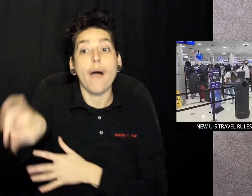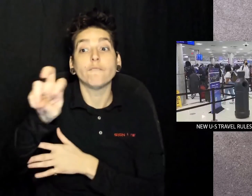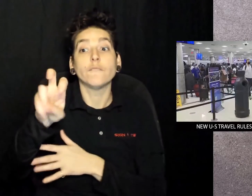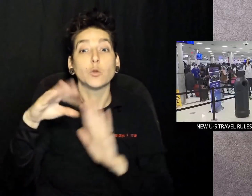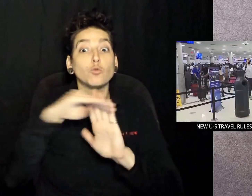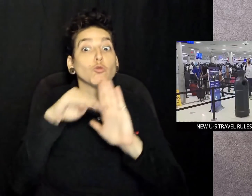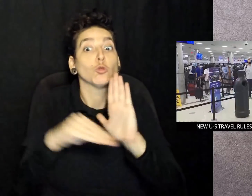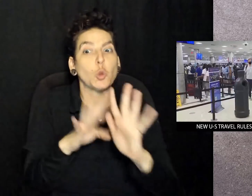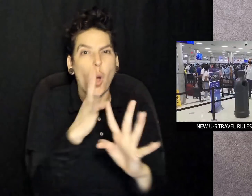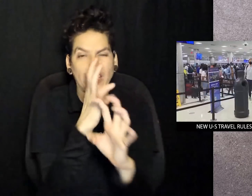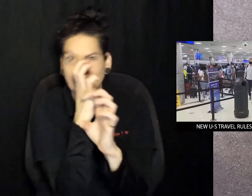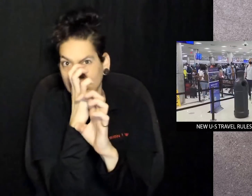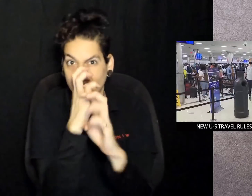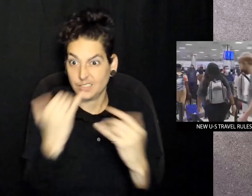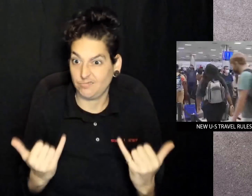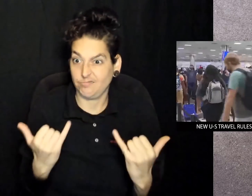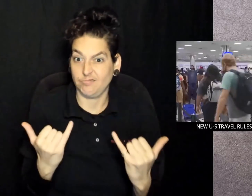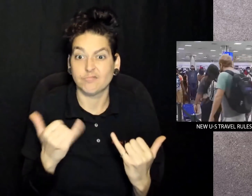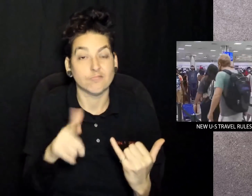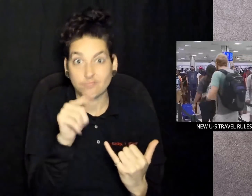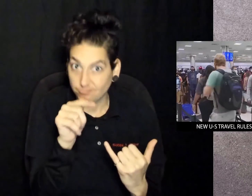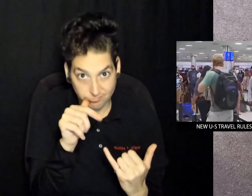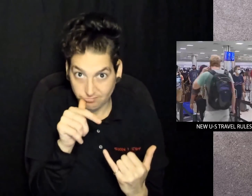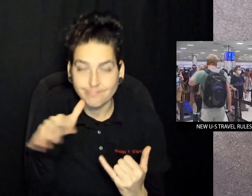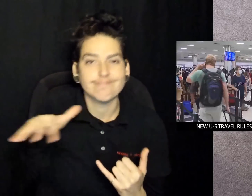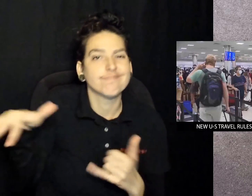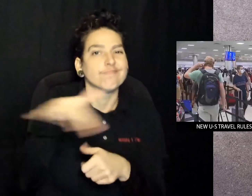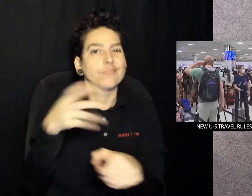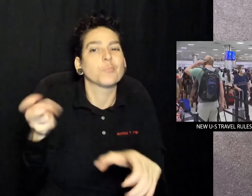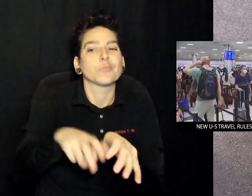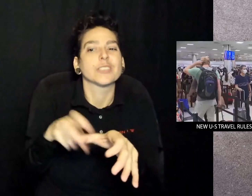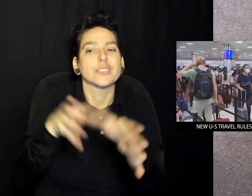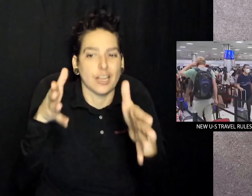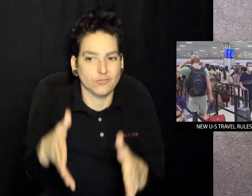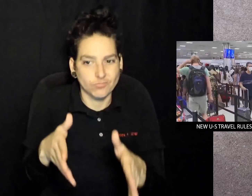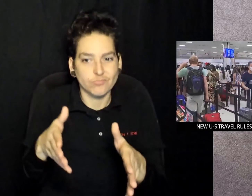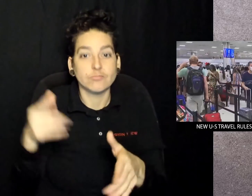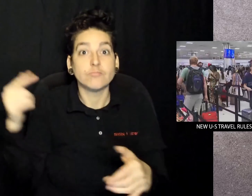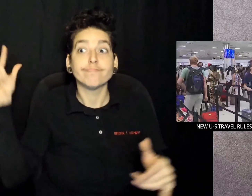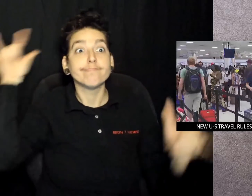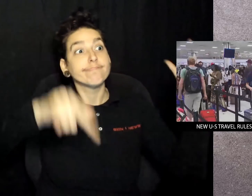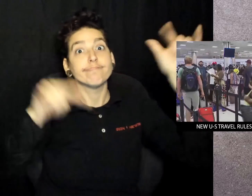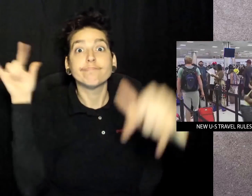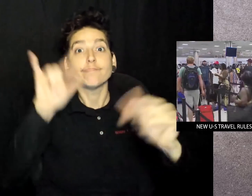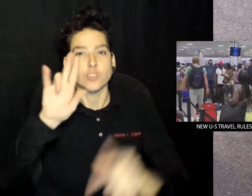new stricter travel rules start today for passengers coming into the United States